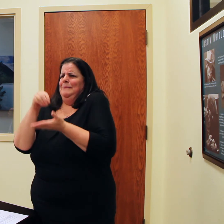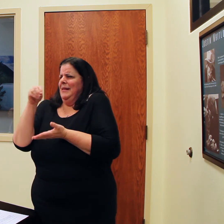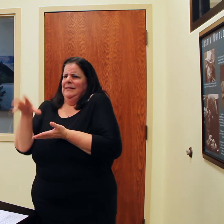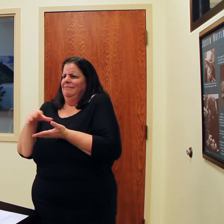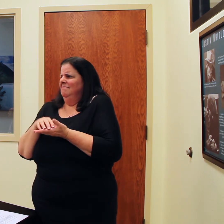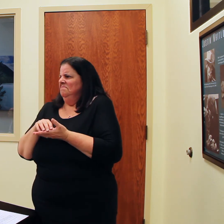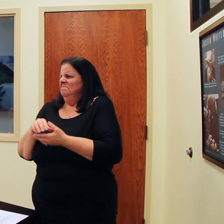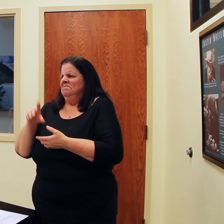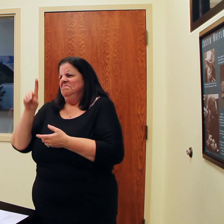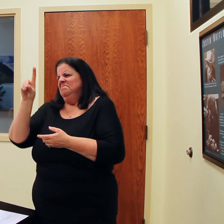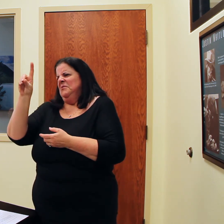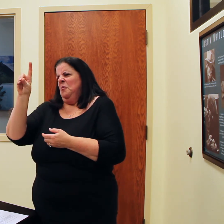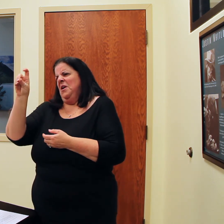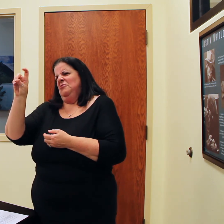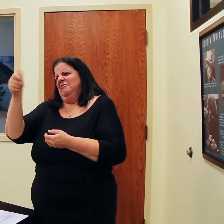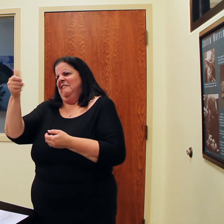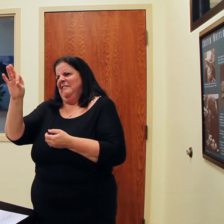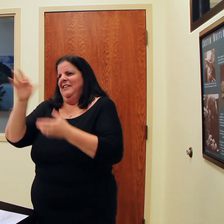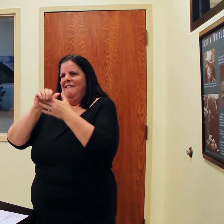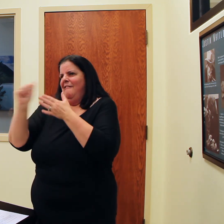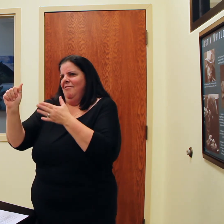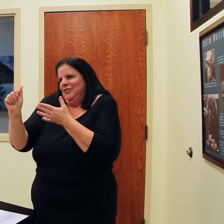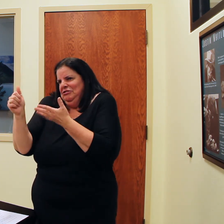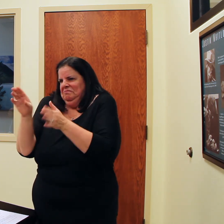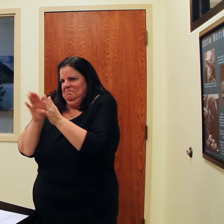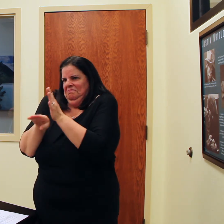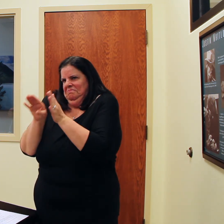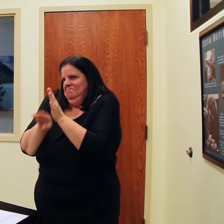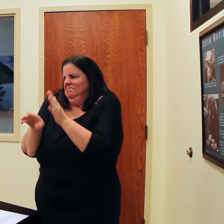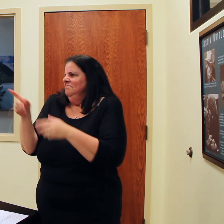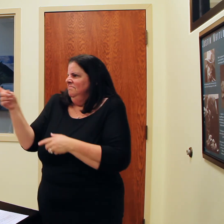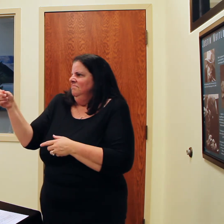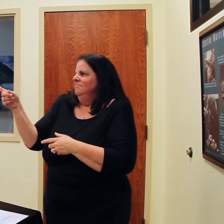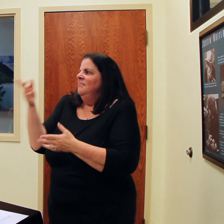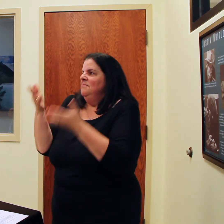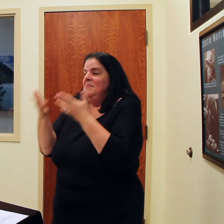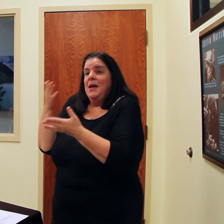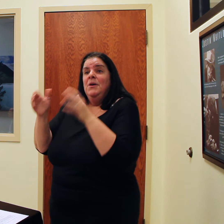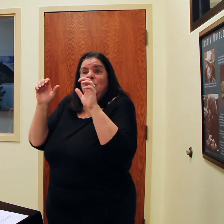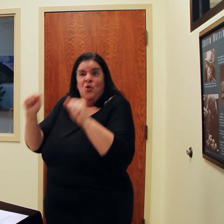$119 or so. Perhaps you might want to consider